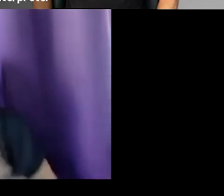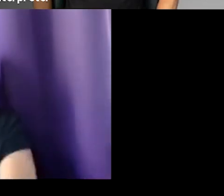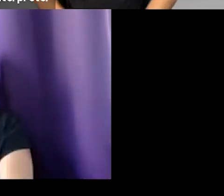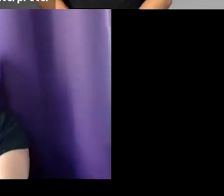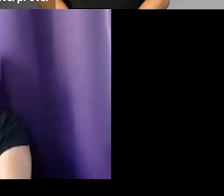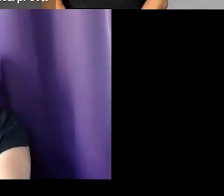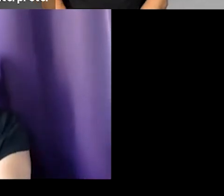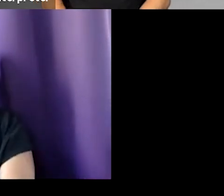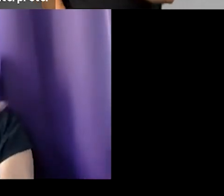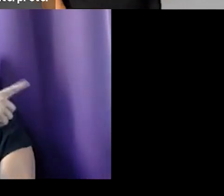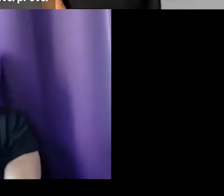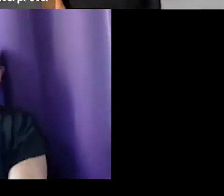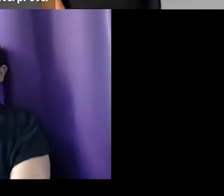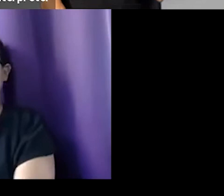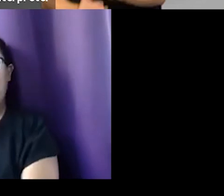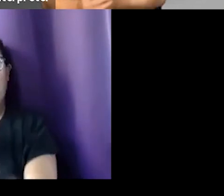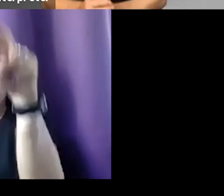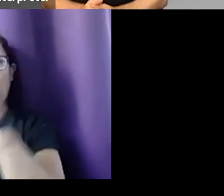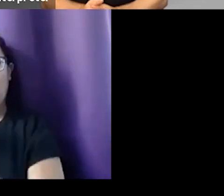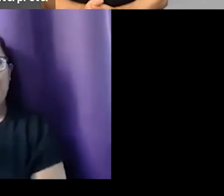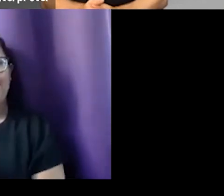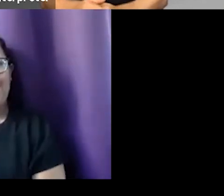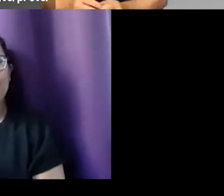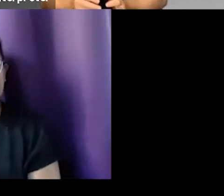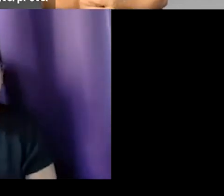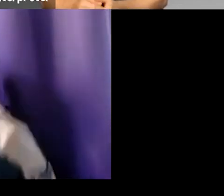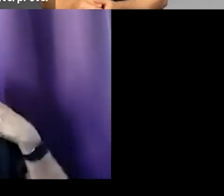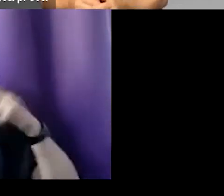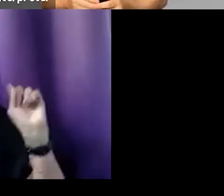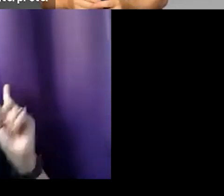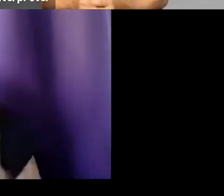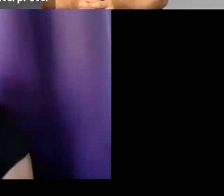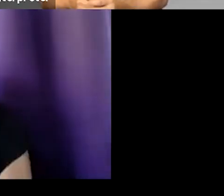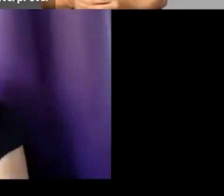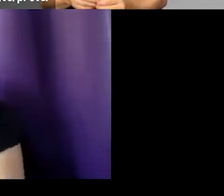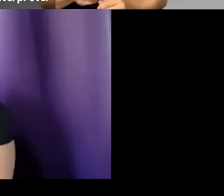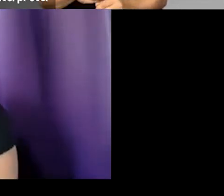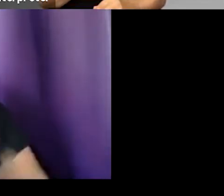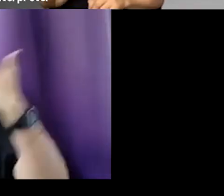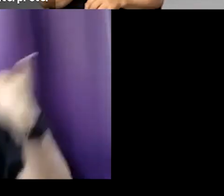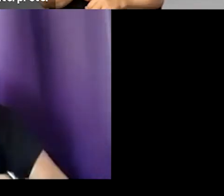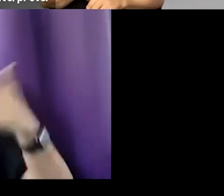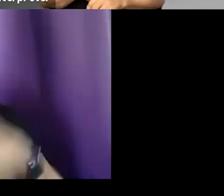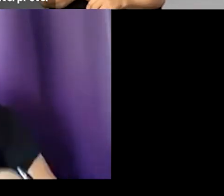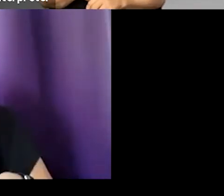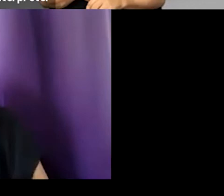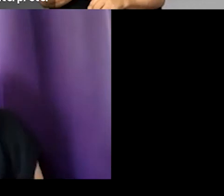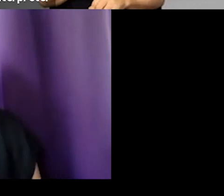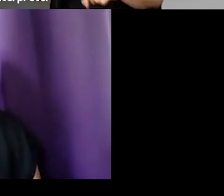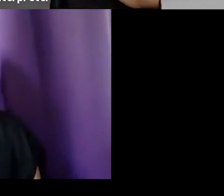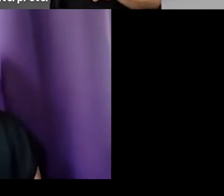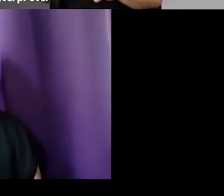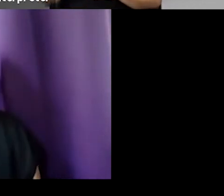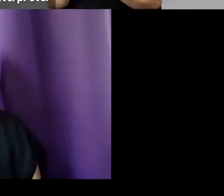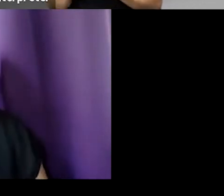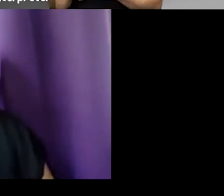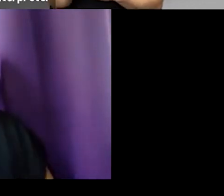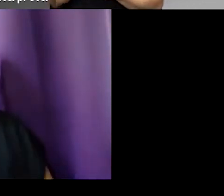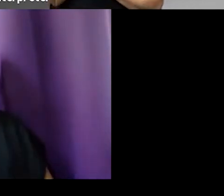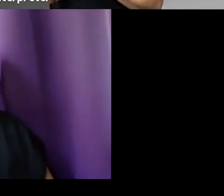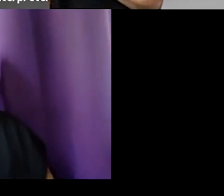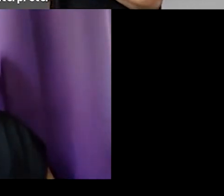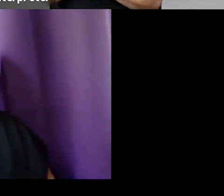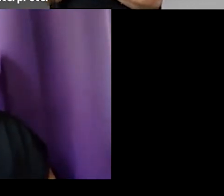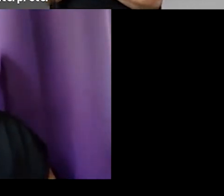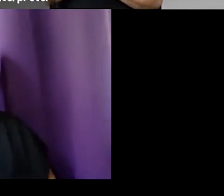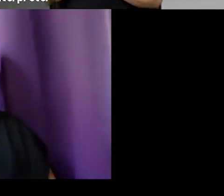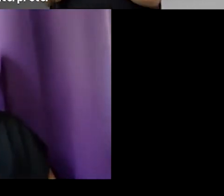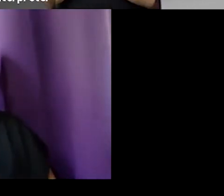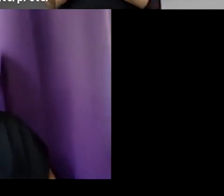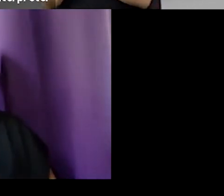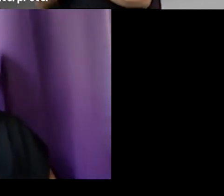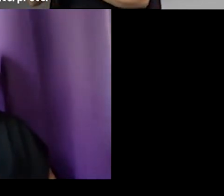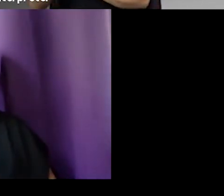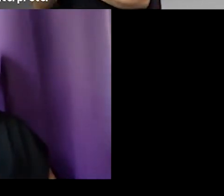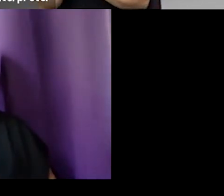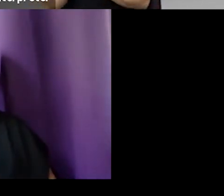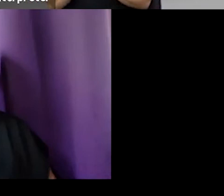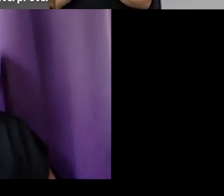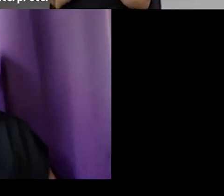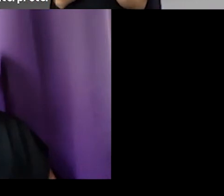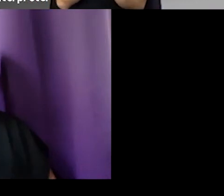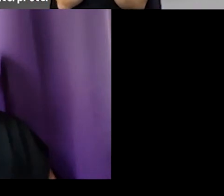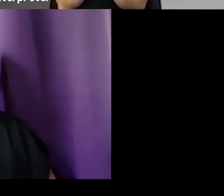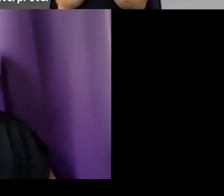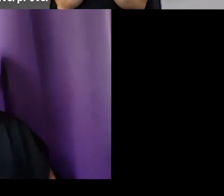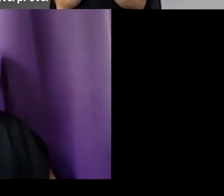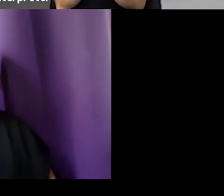Our next question comes from a Shani de, who says Hi Dr. Greg, I was wondering if you had any thoughts on the efficacy of mutual aid networks that expanded throughout the pandemic, particularly in the case of mutual aid networks and donation threads among